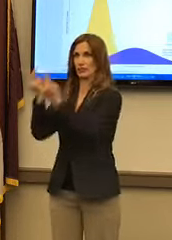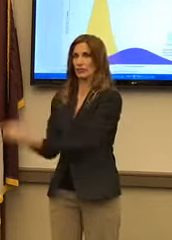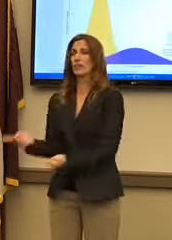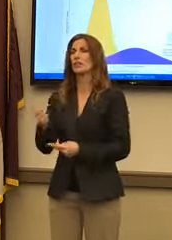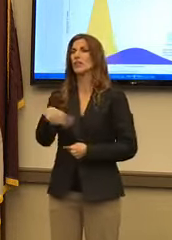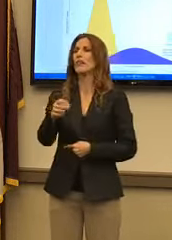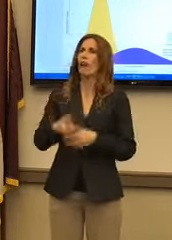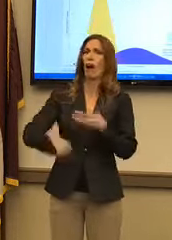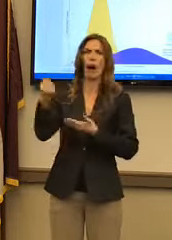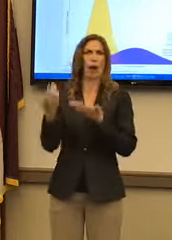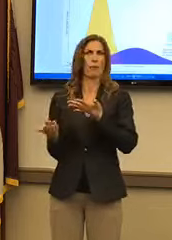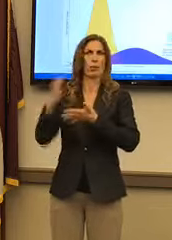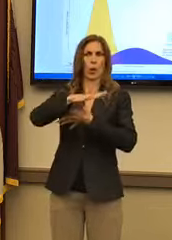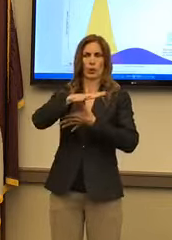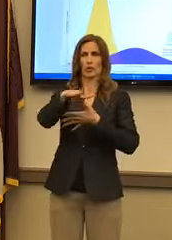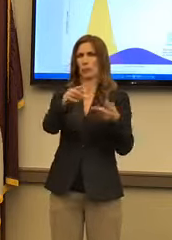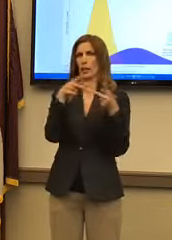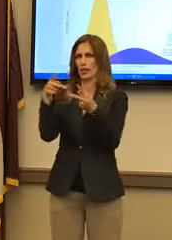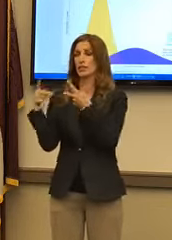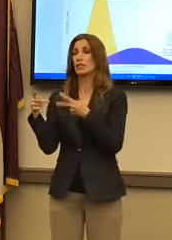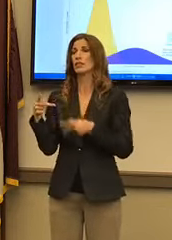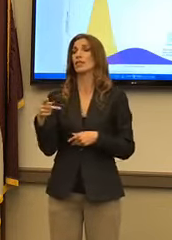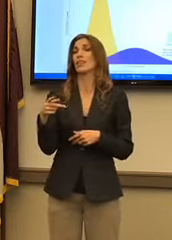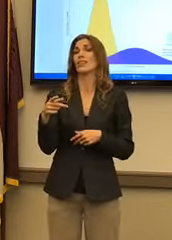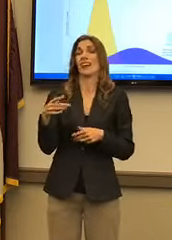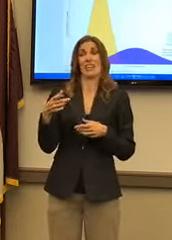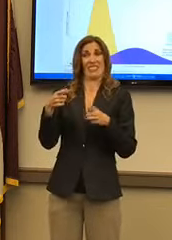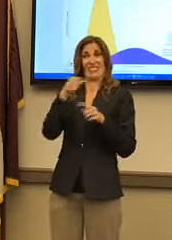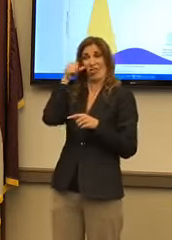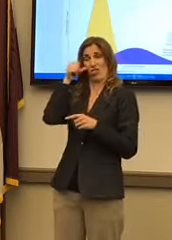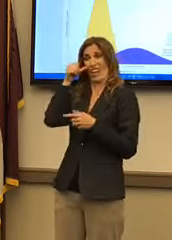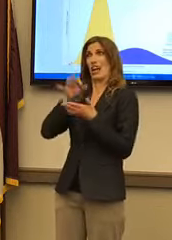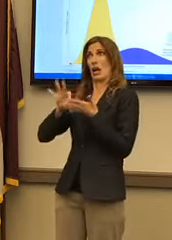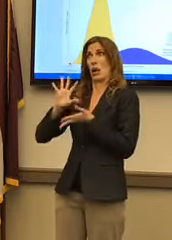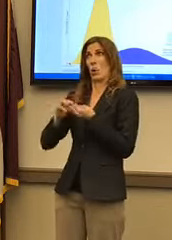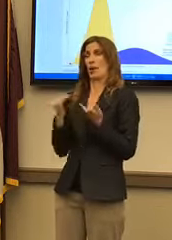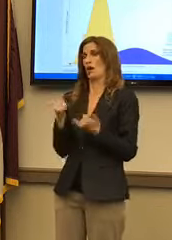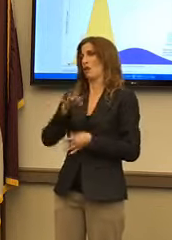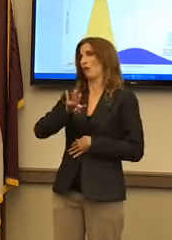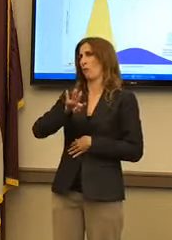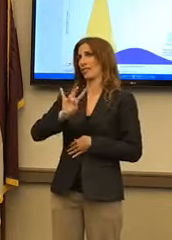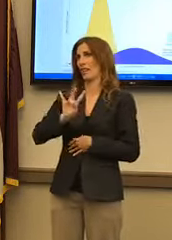priority facilities as of the end of day yesterday they have made 47 visits they